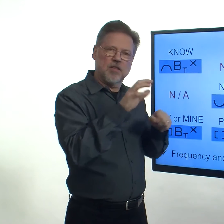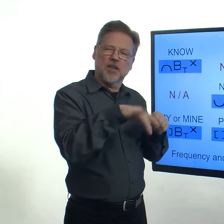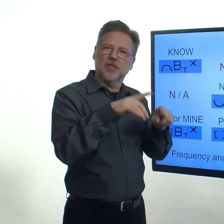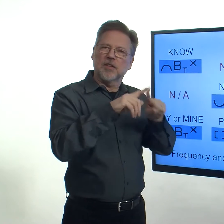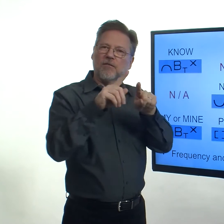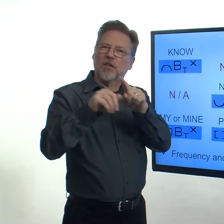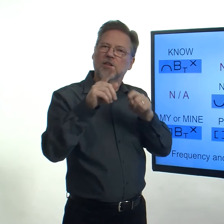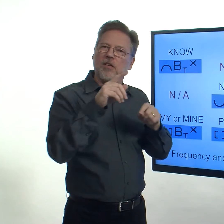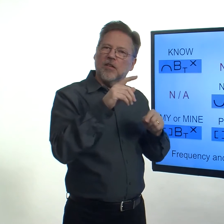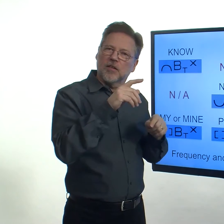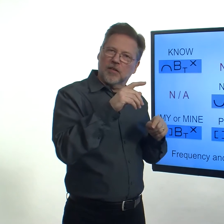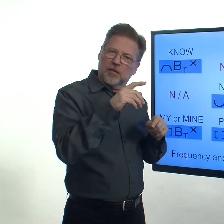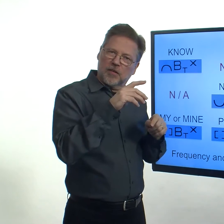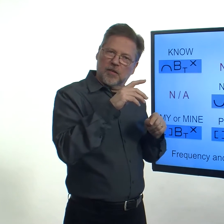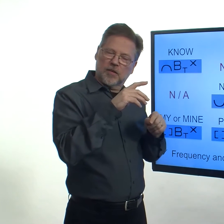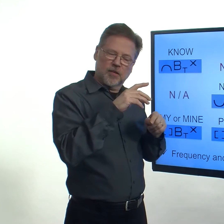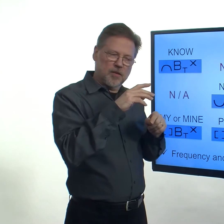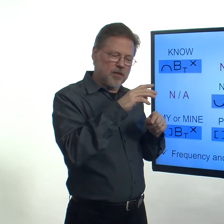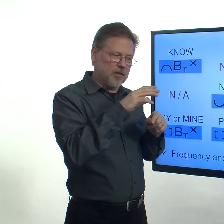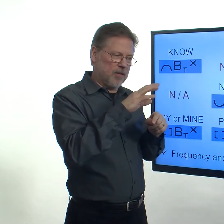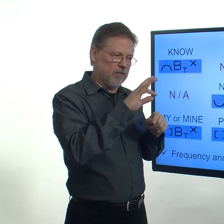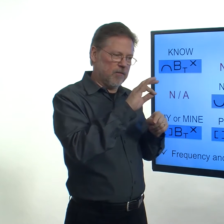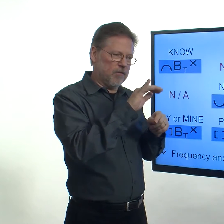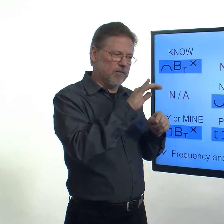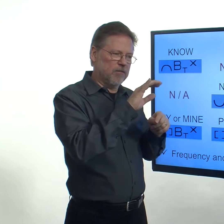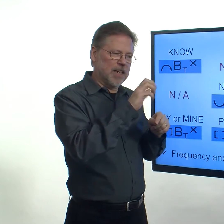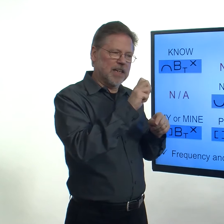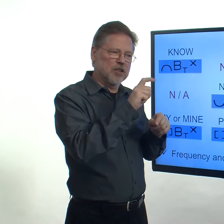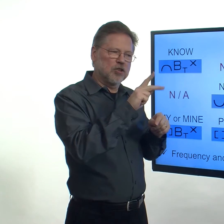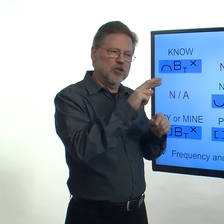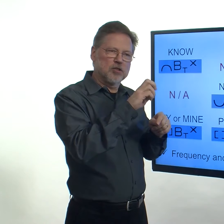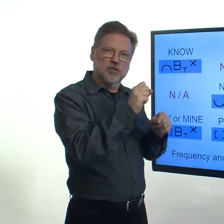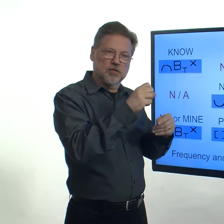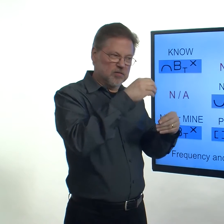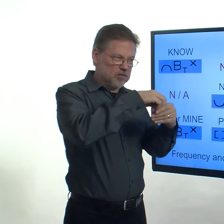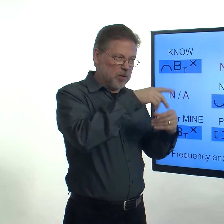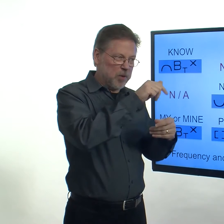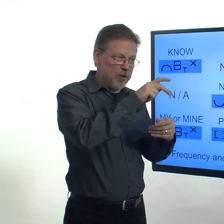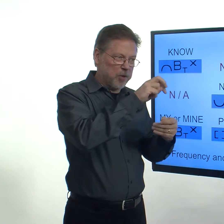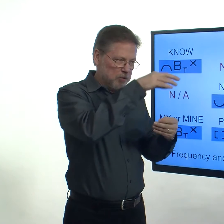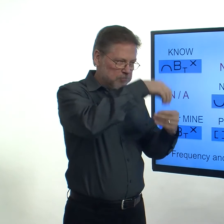When you want to assemble different features of a parameter, following a table like this,